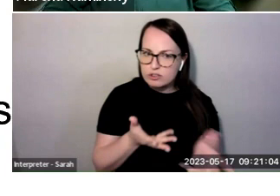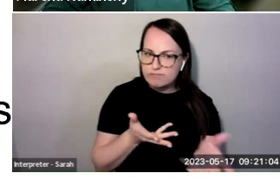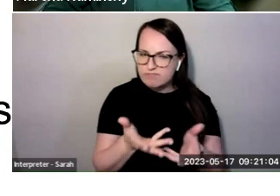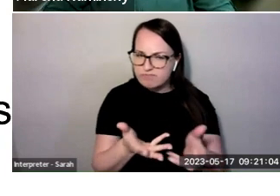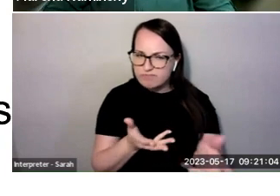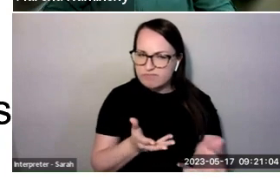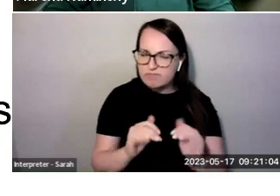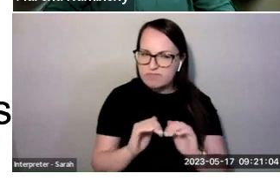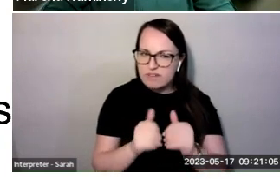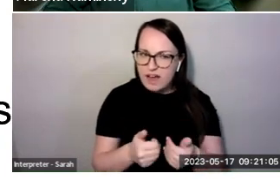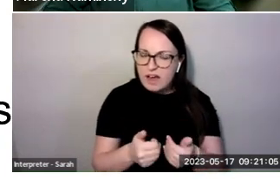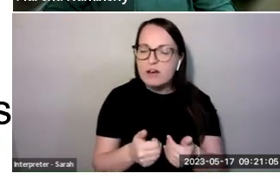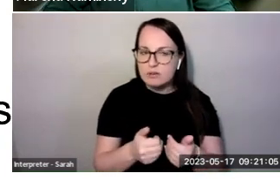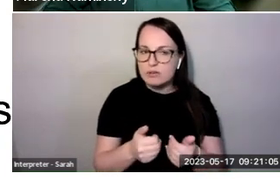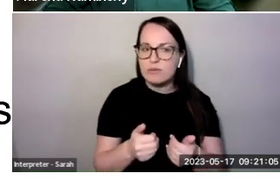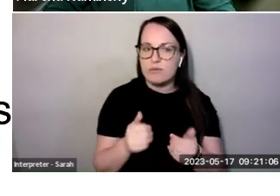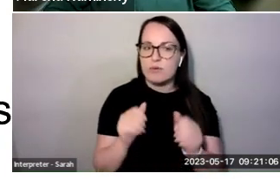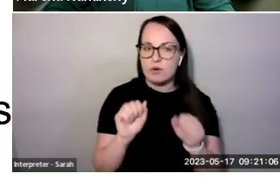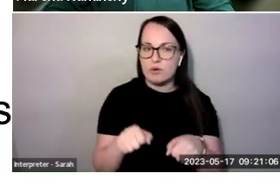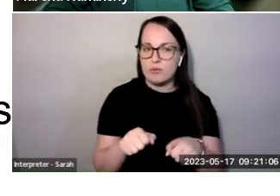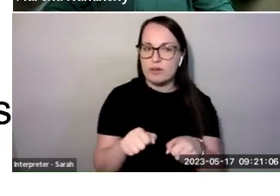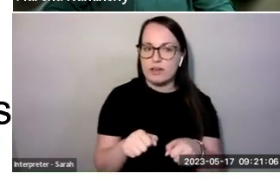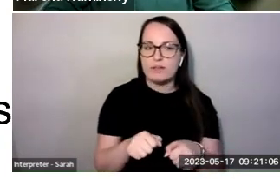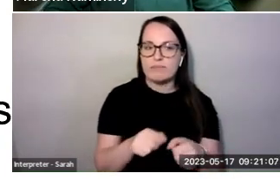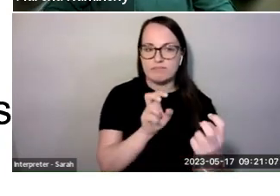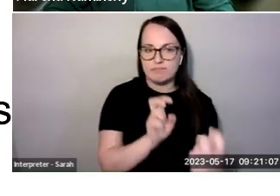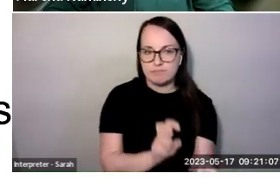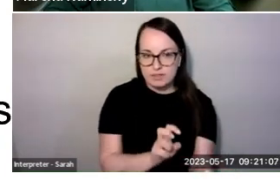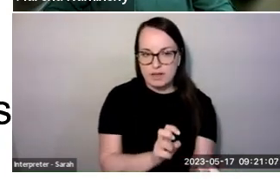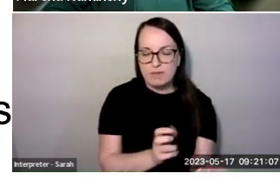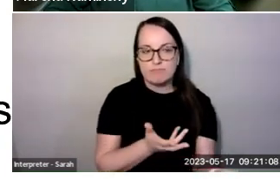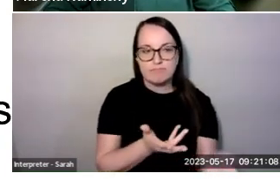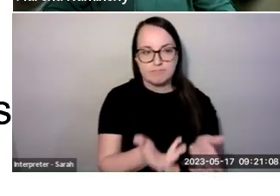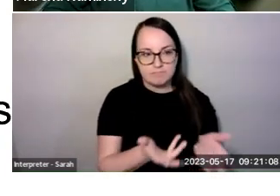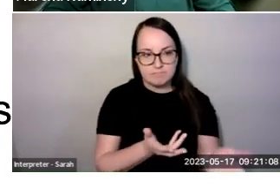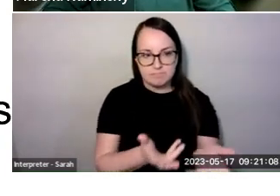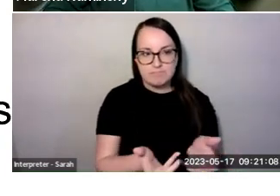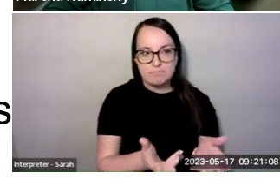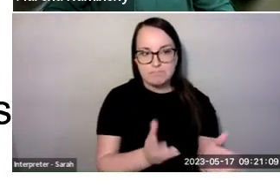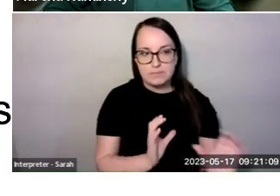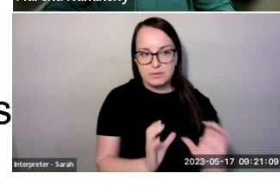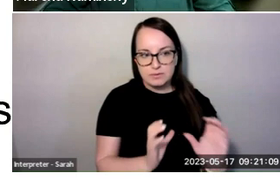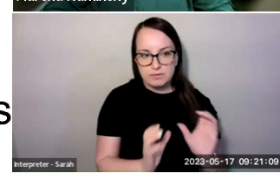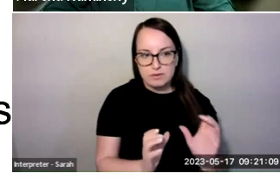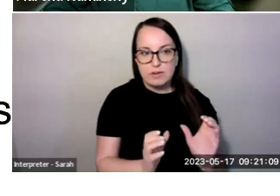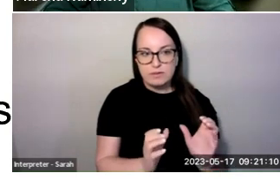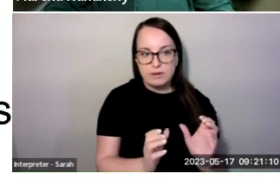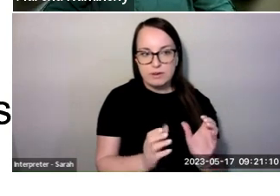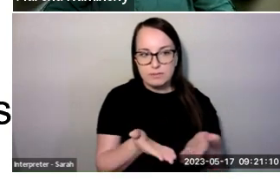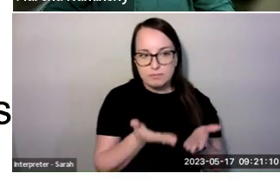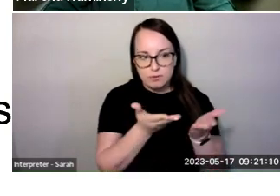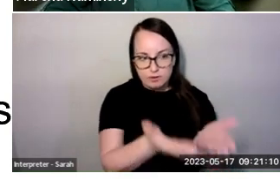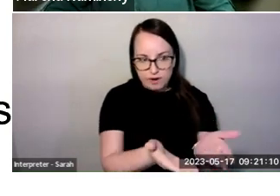familiar with deaf culture or how things work in order to request an interpreter, we are happy to sit down